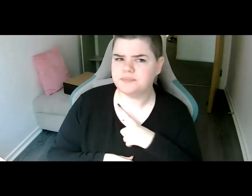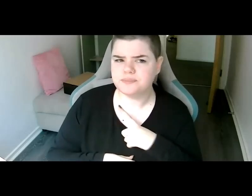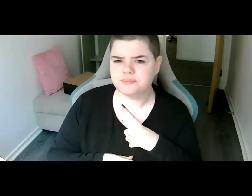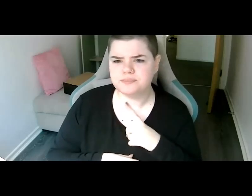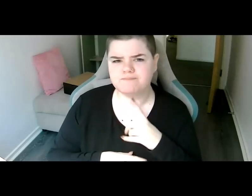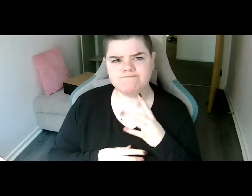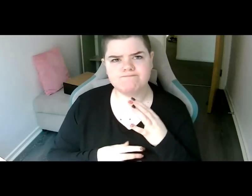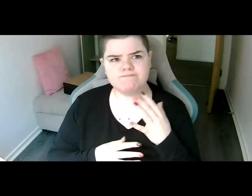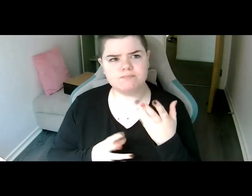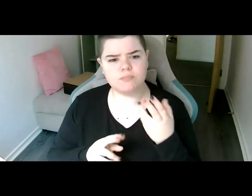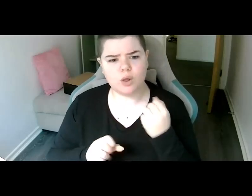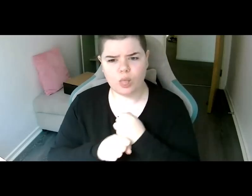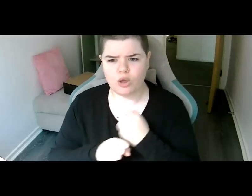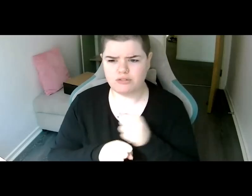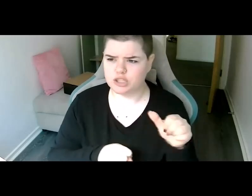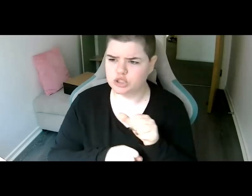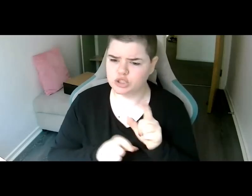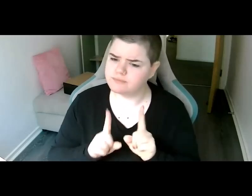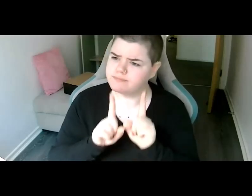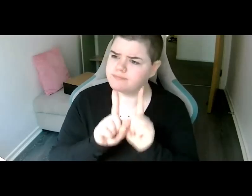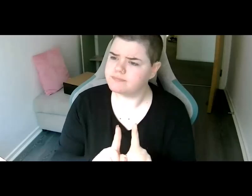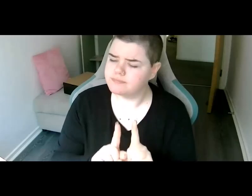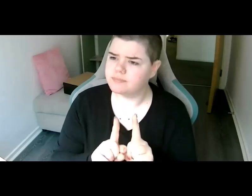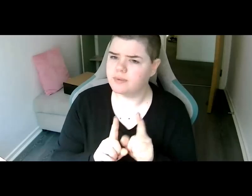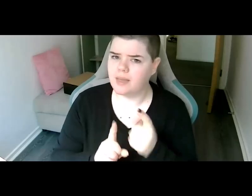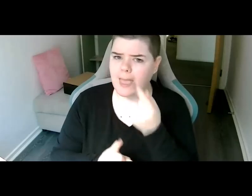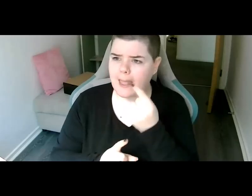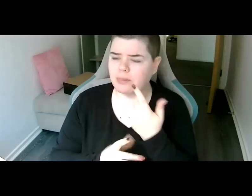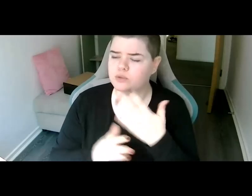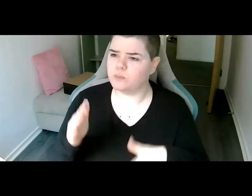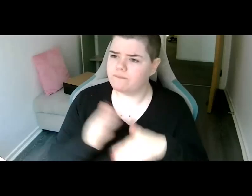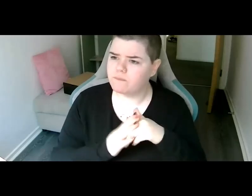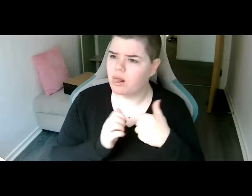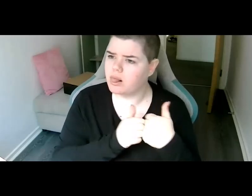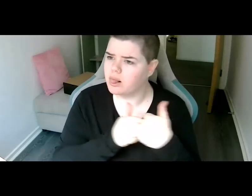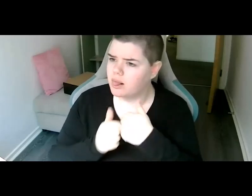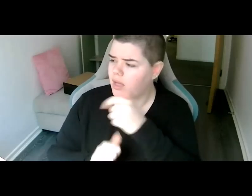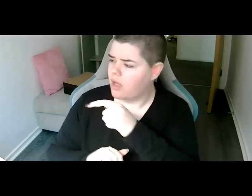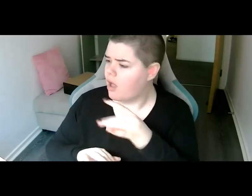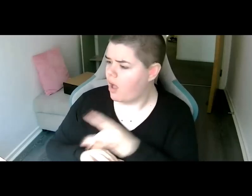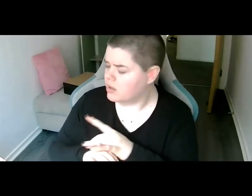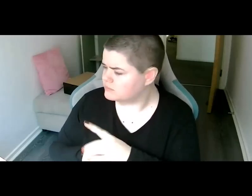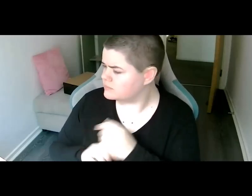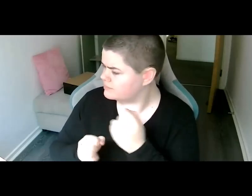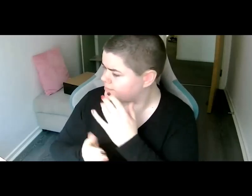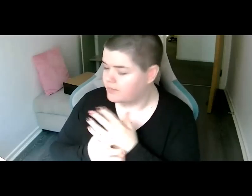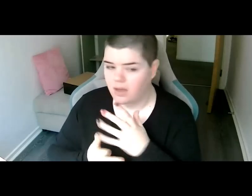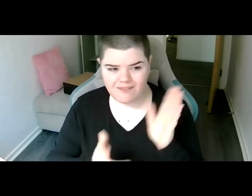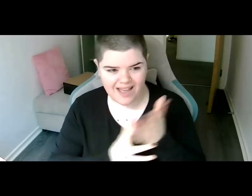because Gloria should have been fully empowered to be there to support her husband,